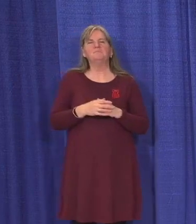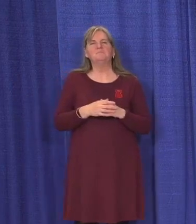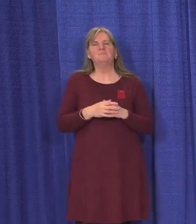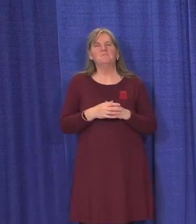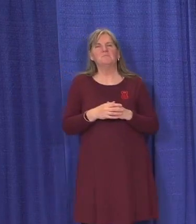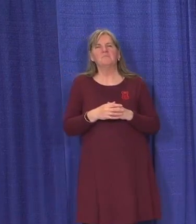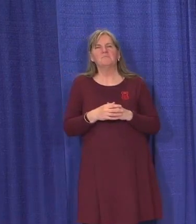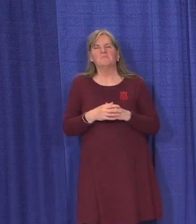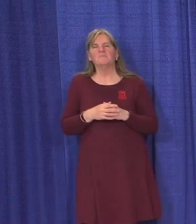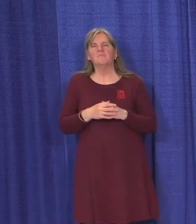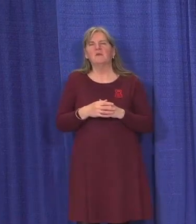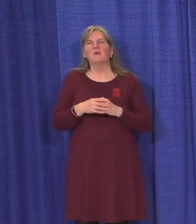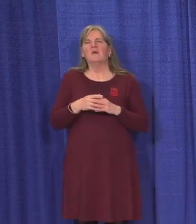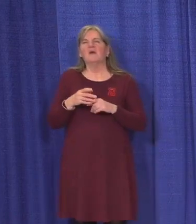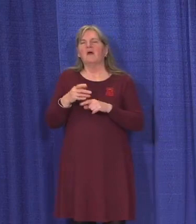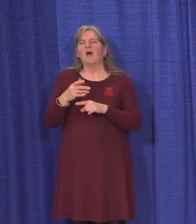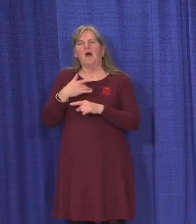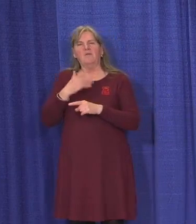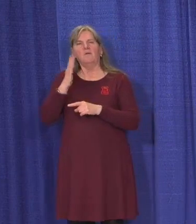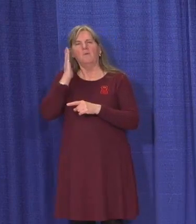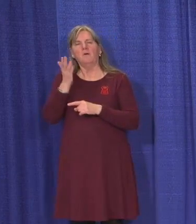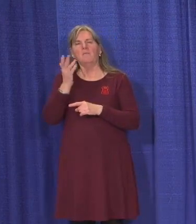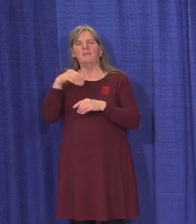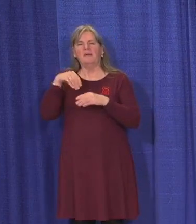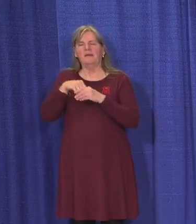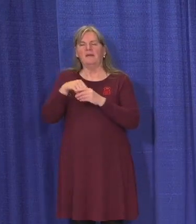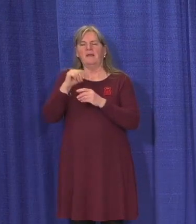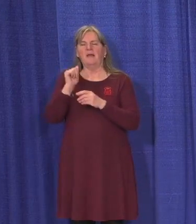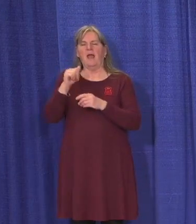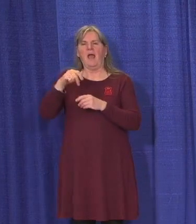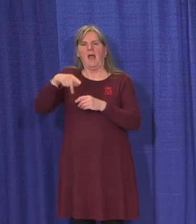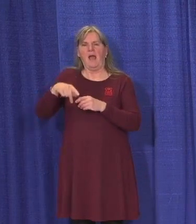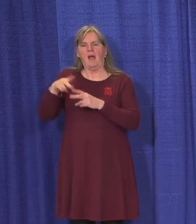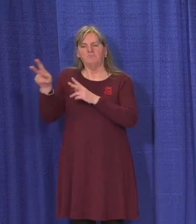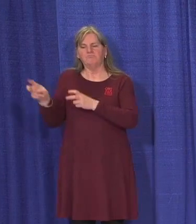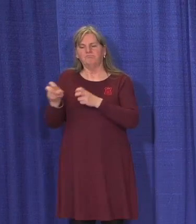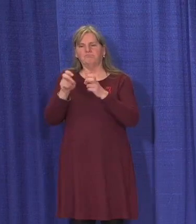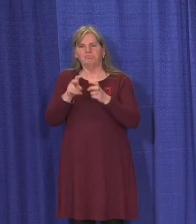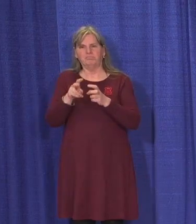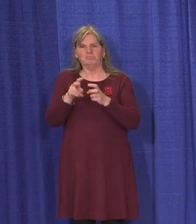documentation from the centre where the person had there